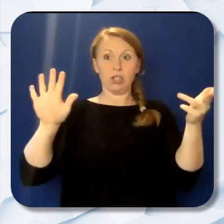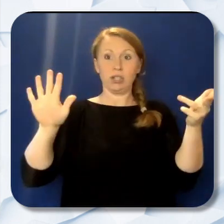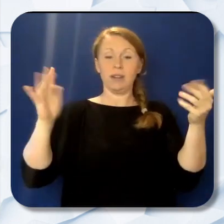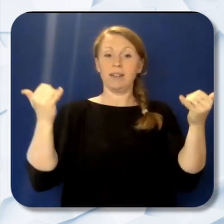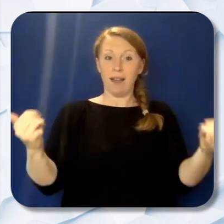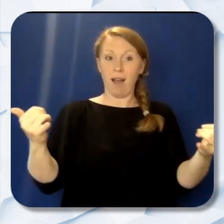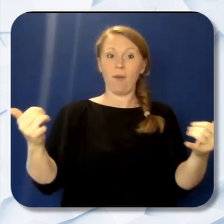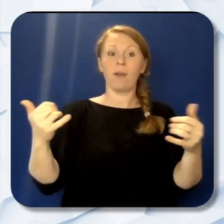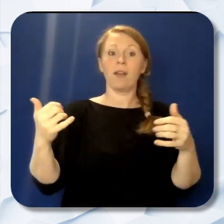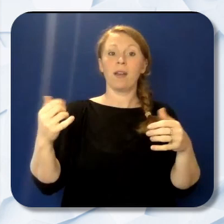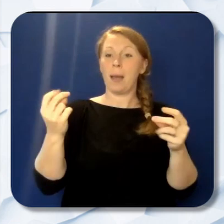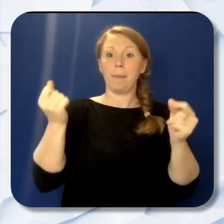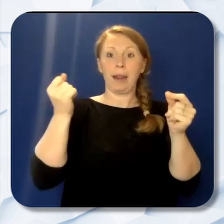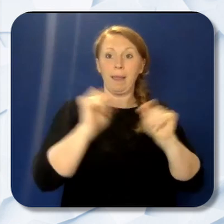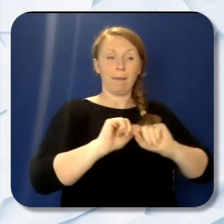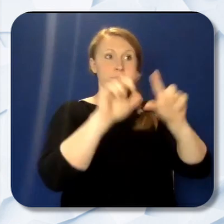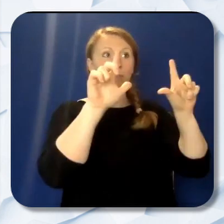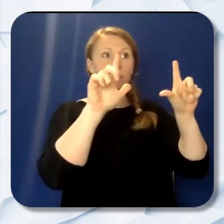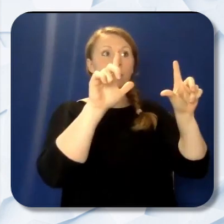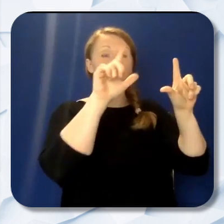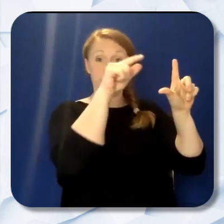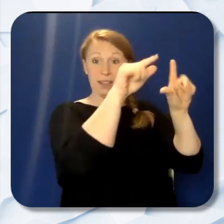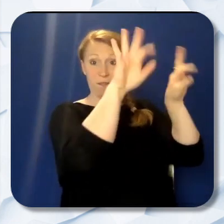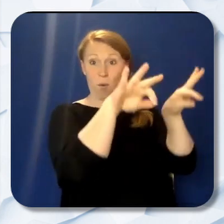immediately appear, and it can be saved to your computer, and it's good for two years.